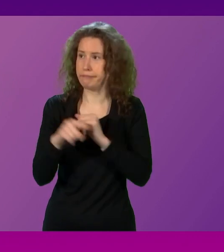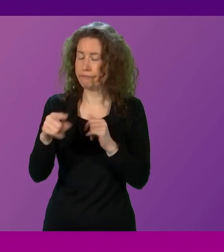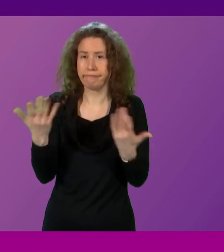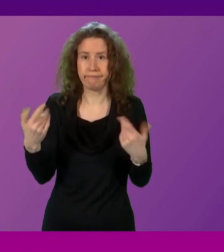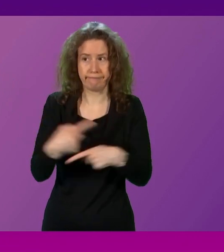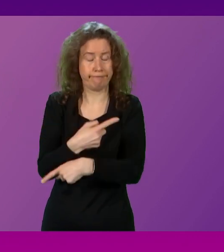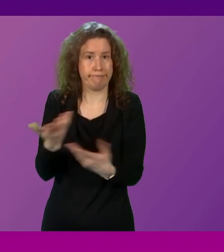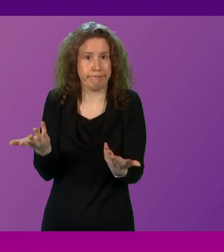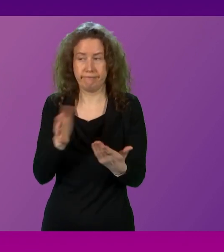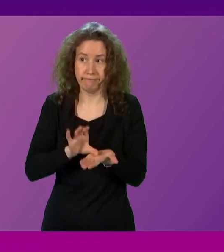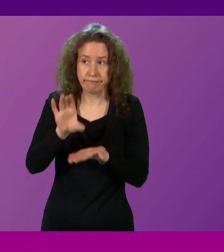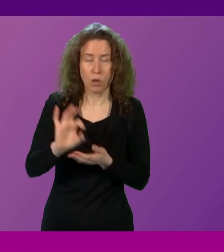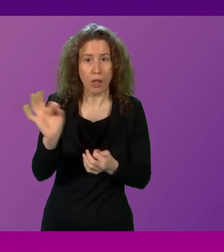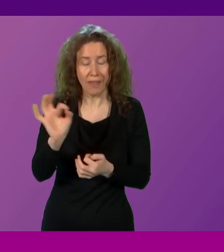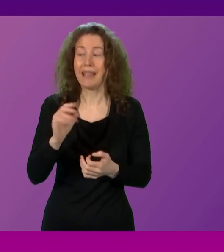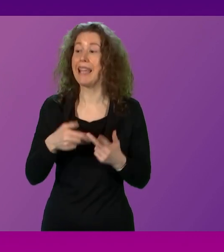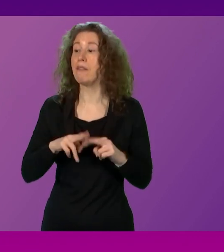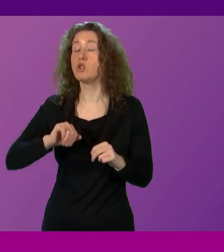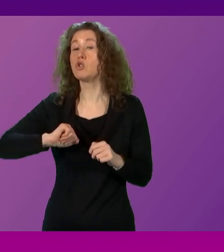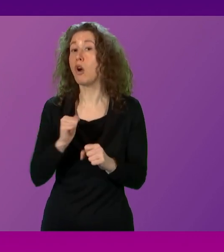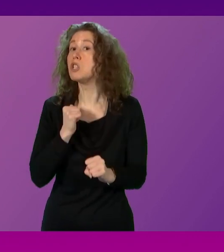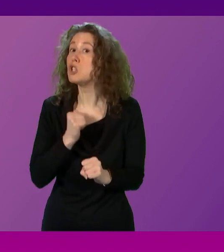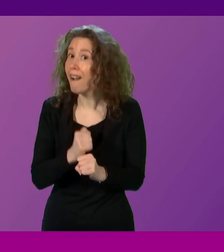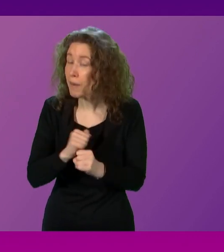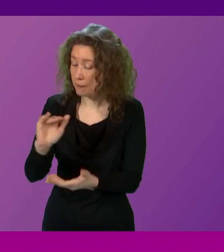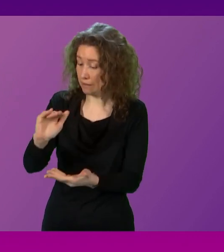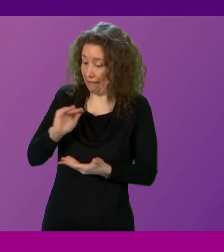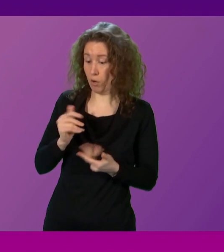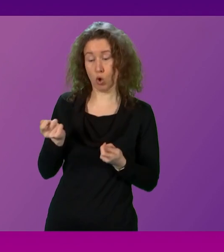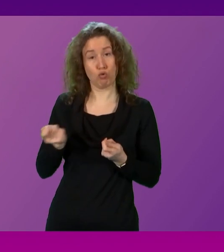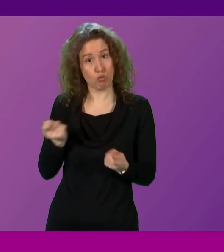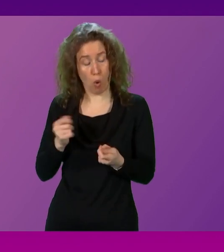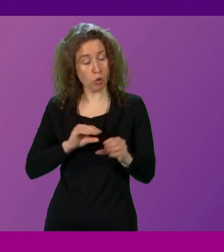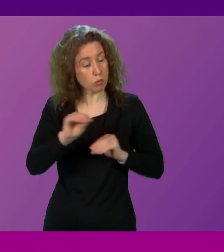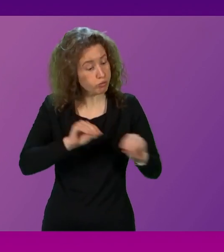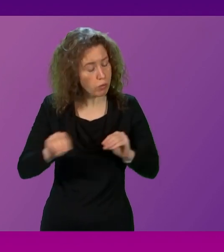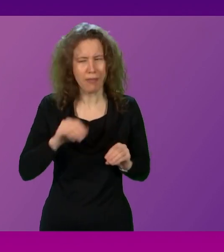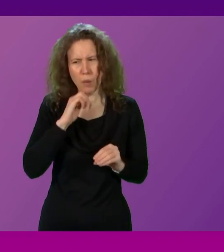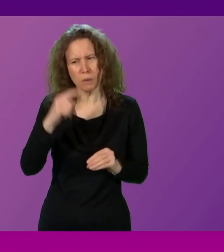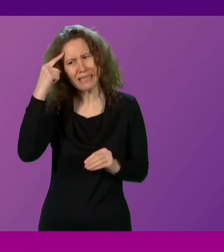Of course, if the Scottish Government had been given control of that funding, which would have been the correct and sensible course of action,